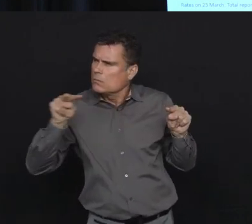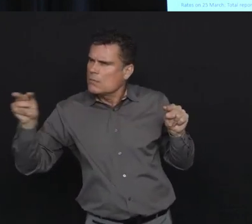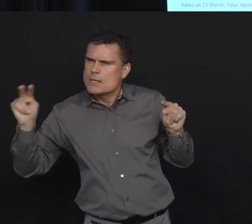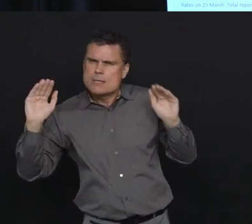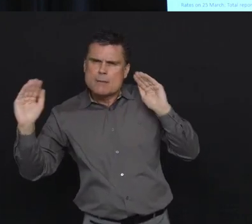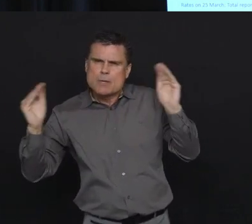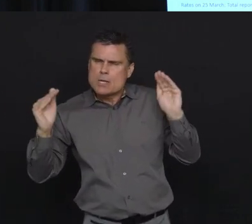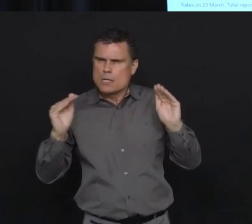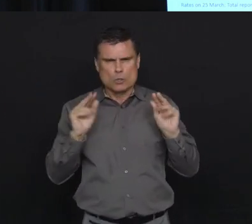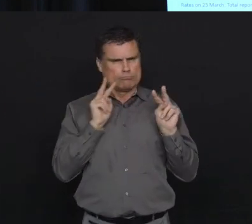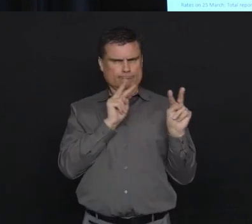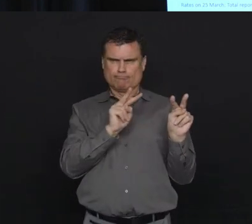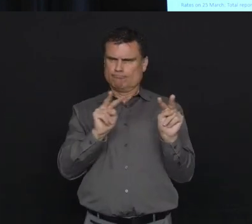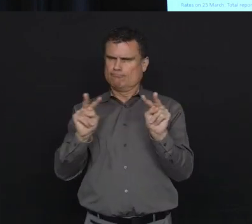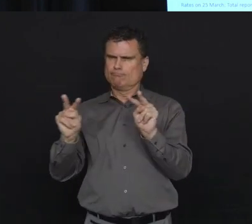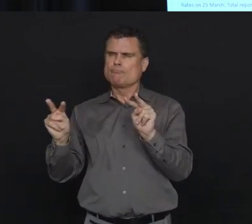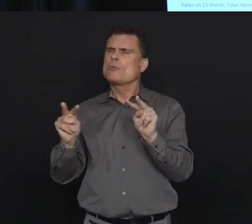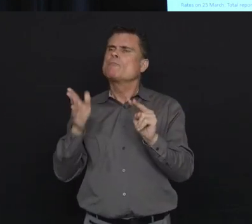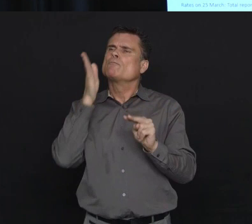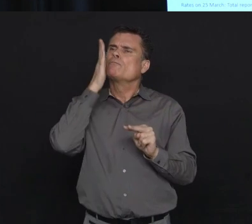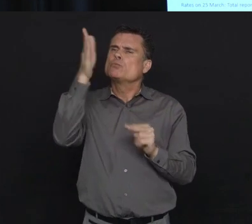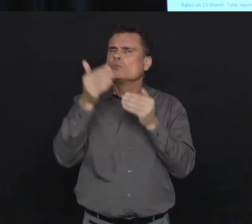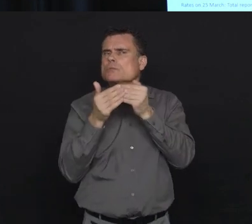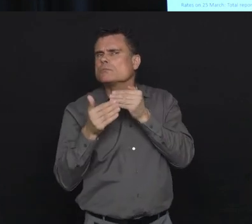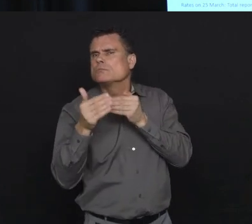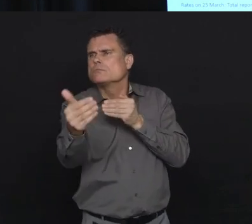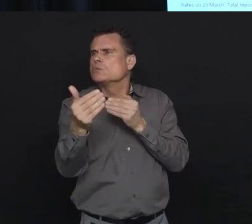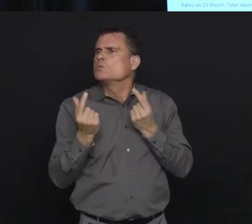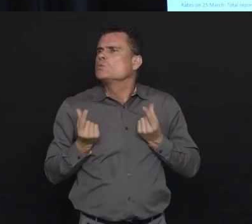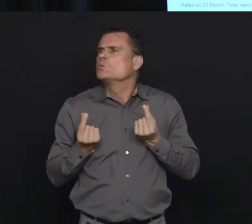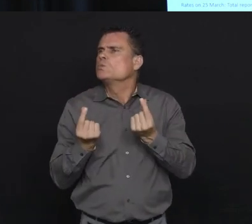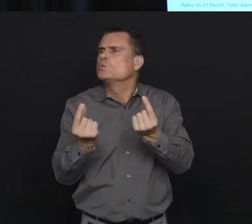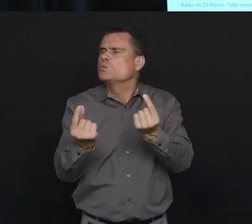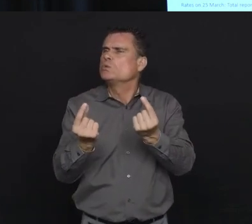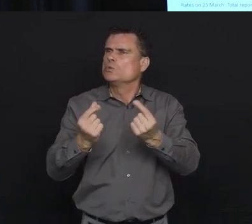I'm going to turn it over to minister